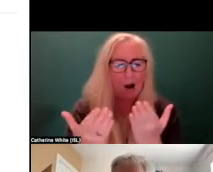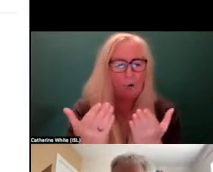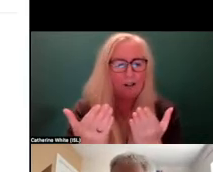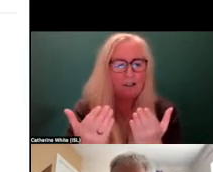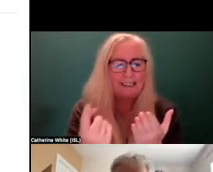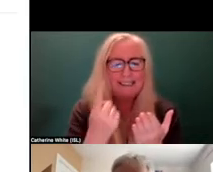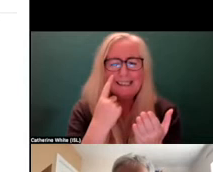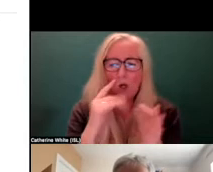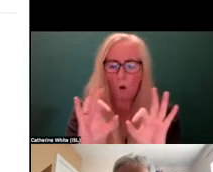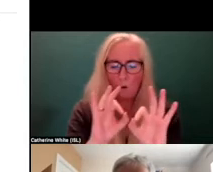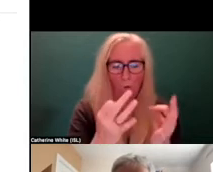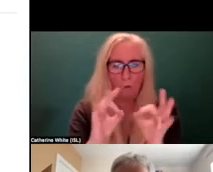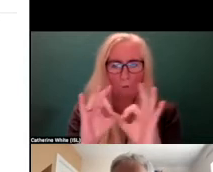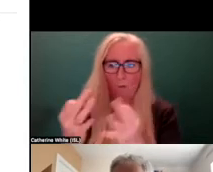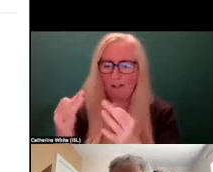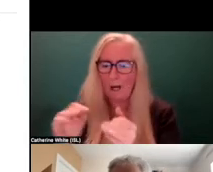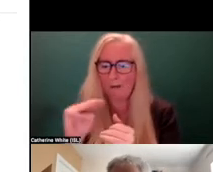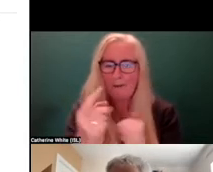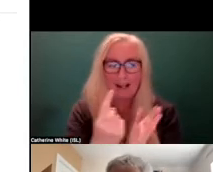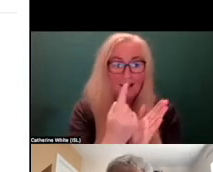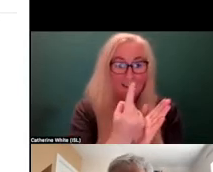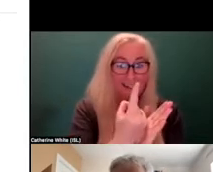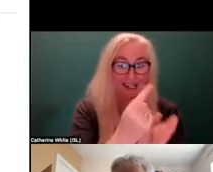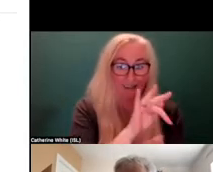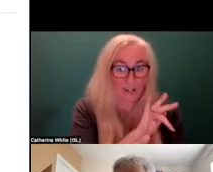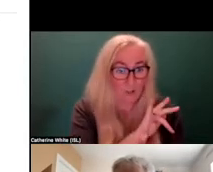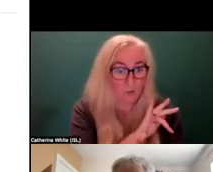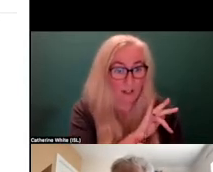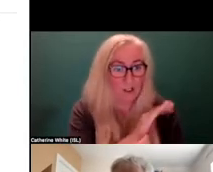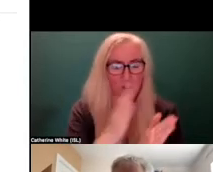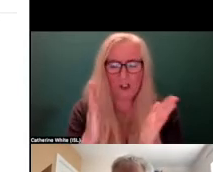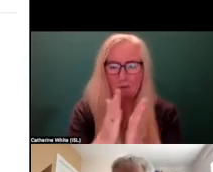And how do we see our groupings of people in terms of their individual, small